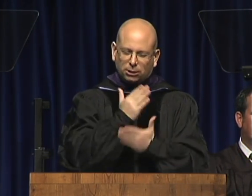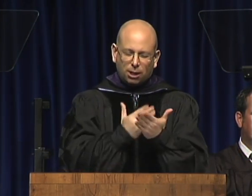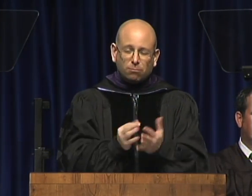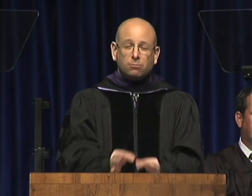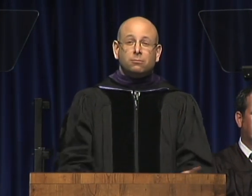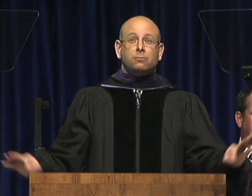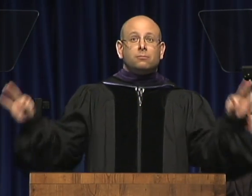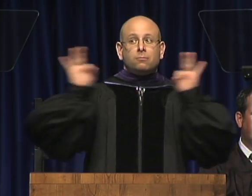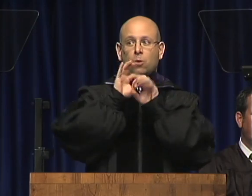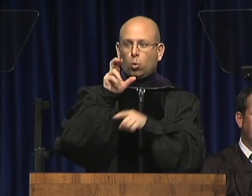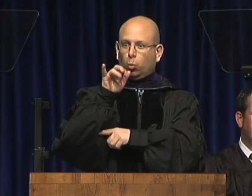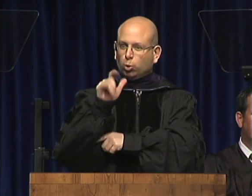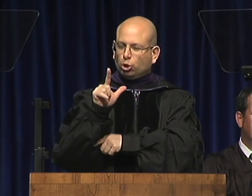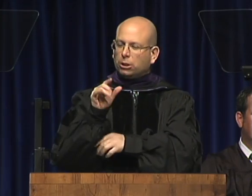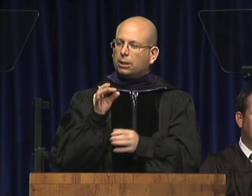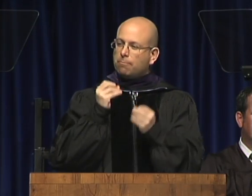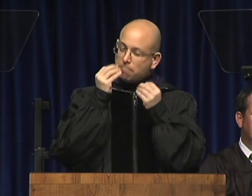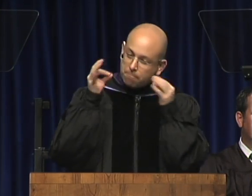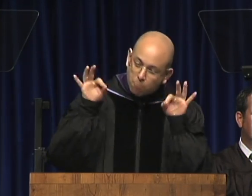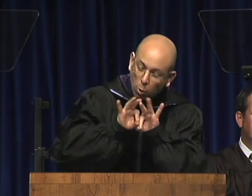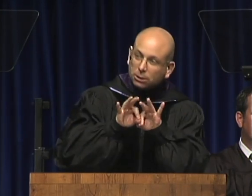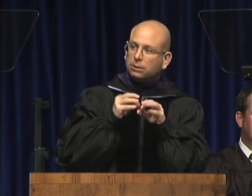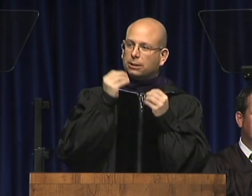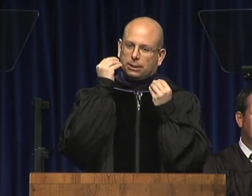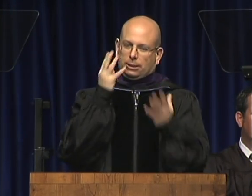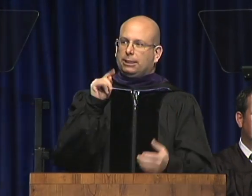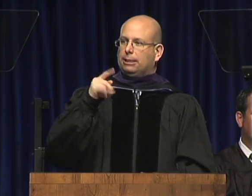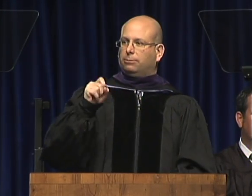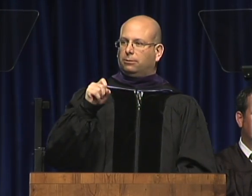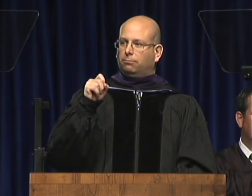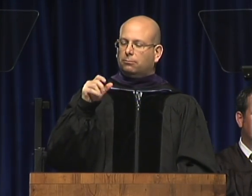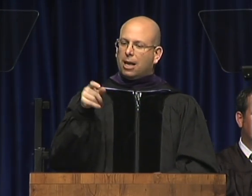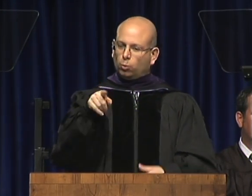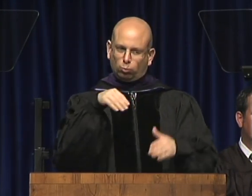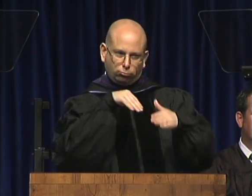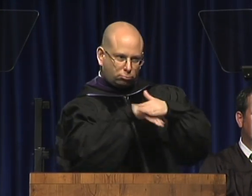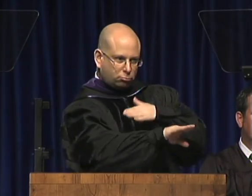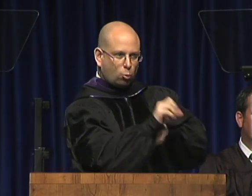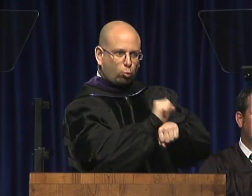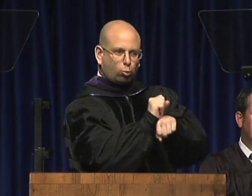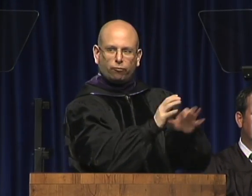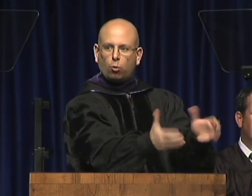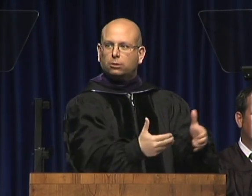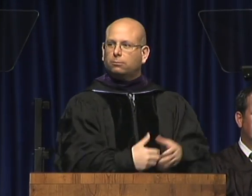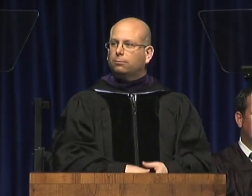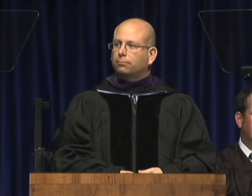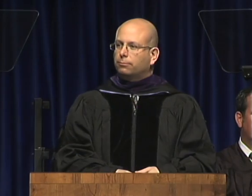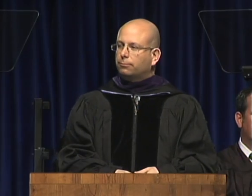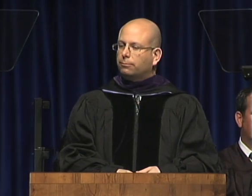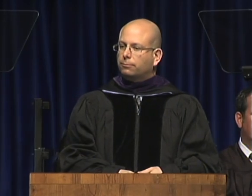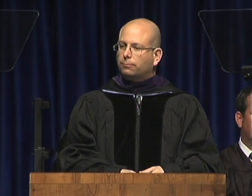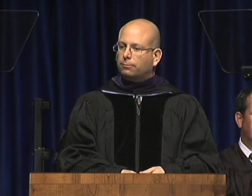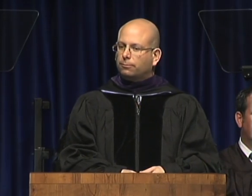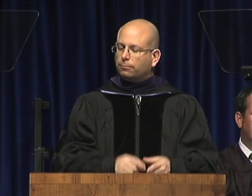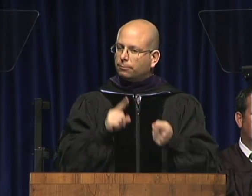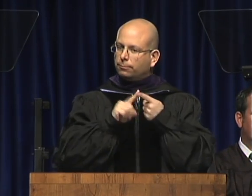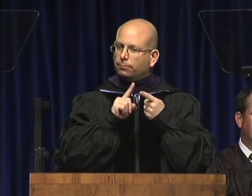Here are some crucially important tips as you enter the workforce.